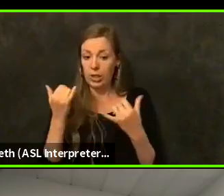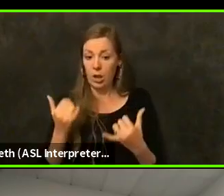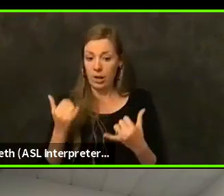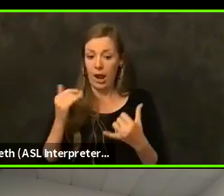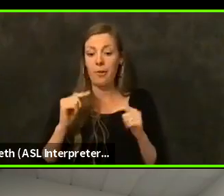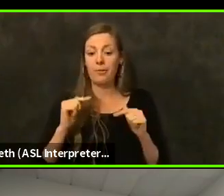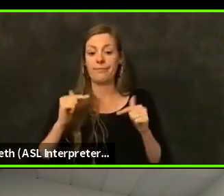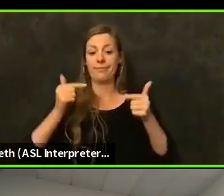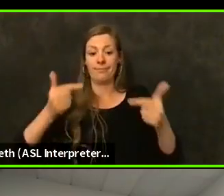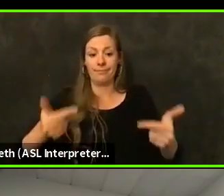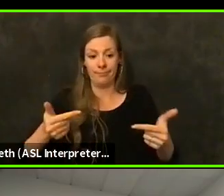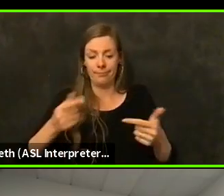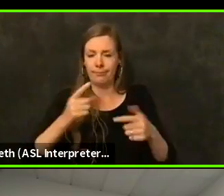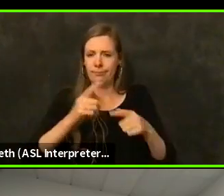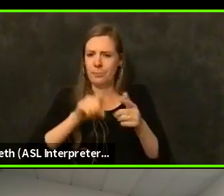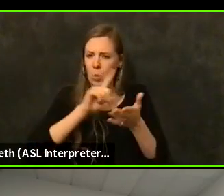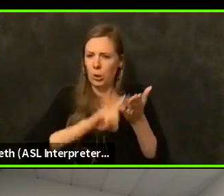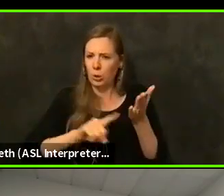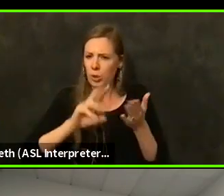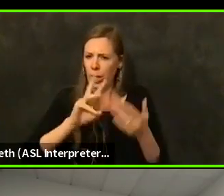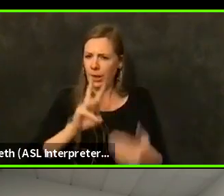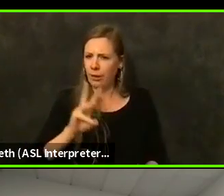But when you go on our website, it notes